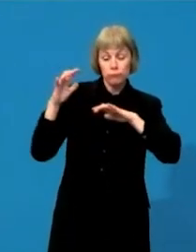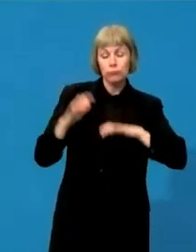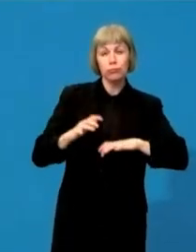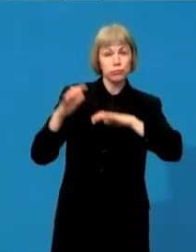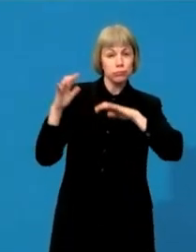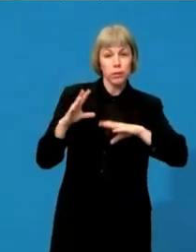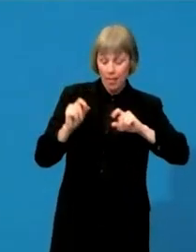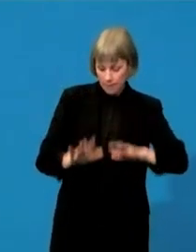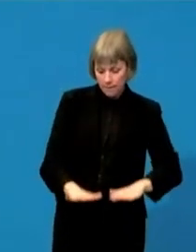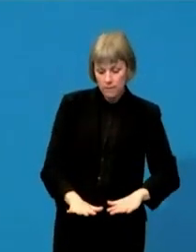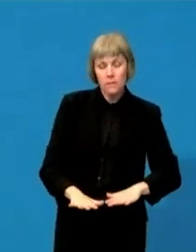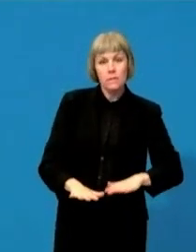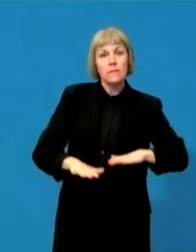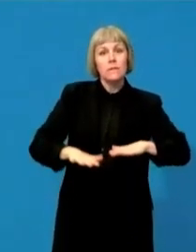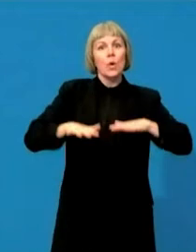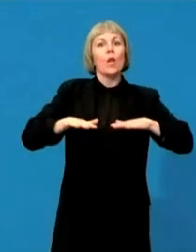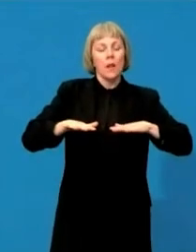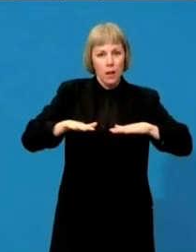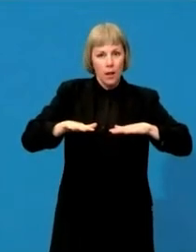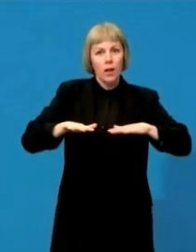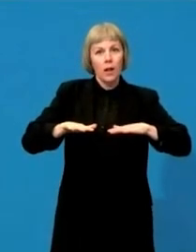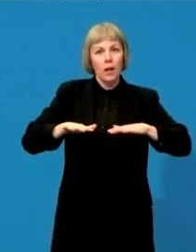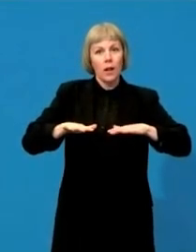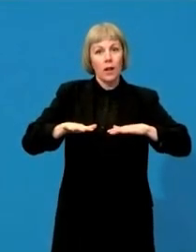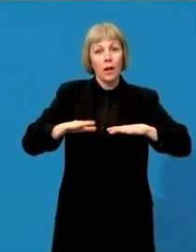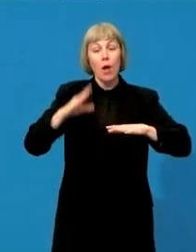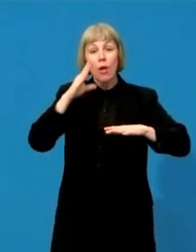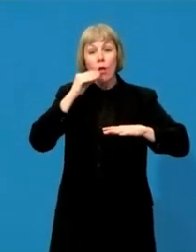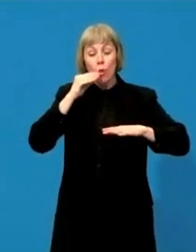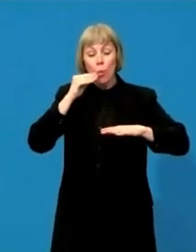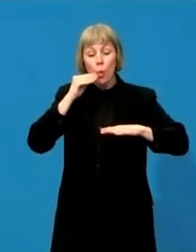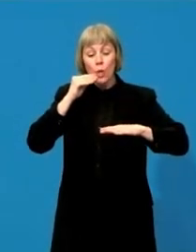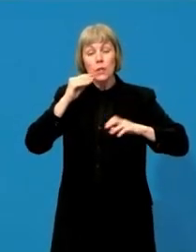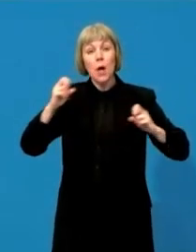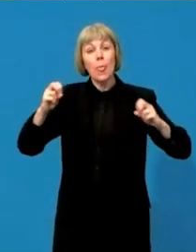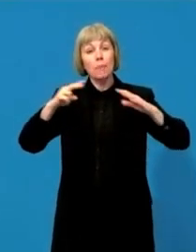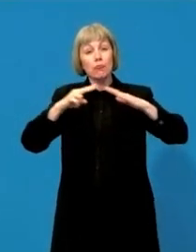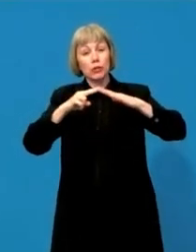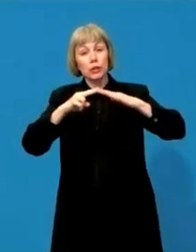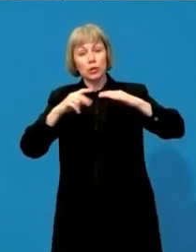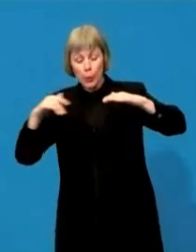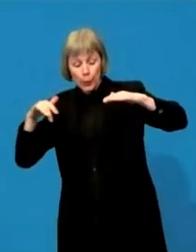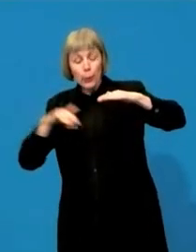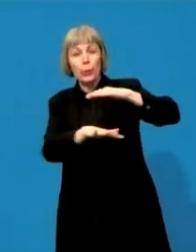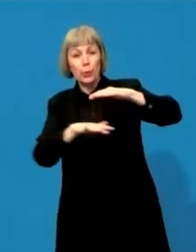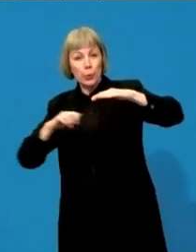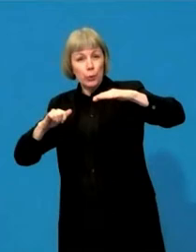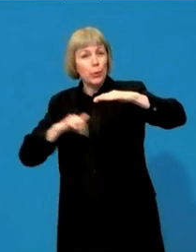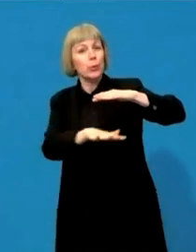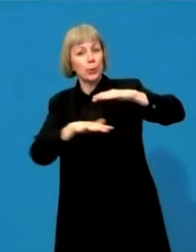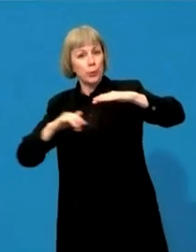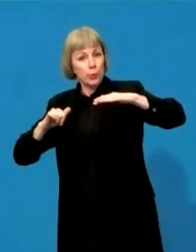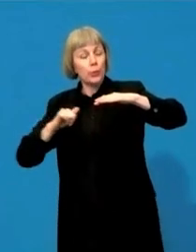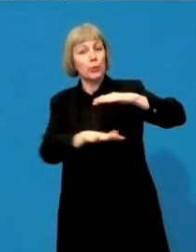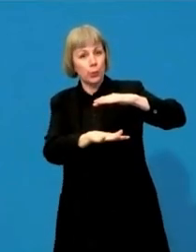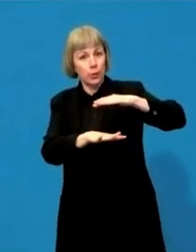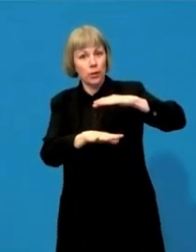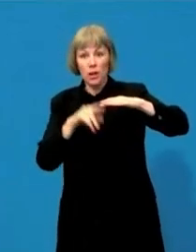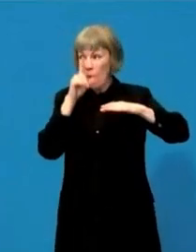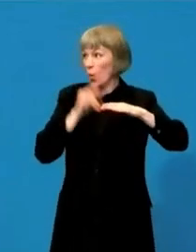amount of water that goes under that bridge can fill up the Sydney Harbour every 12